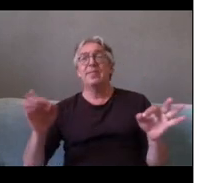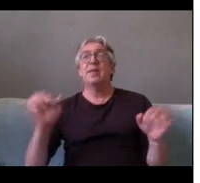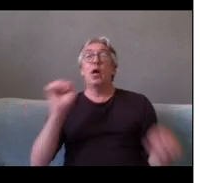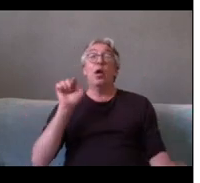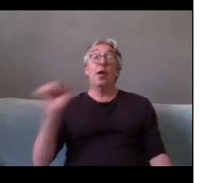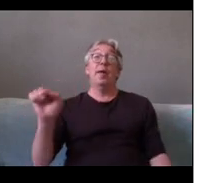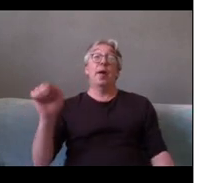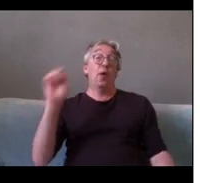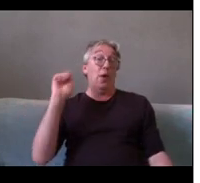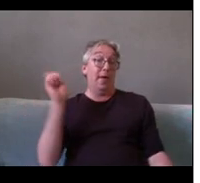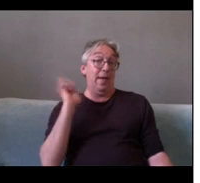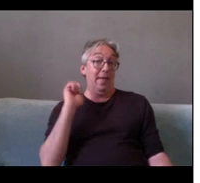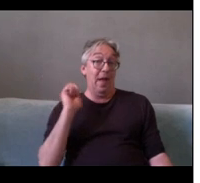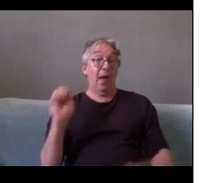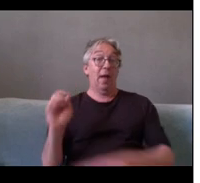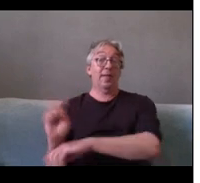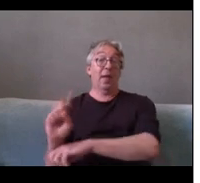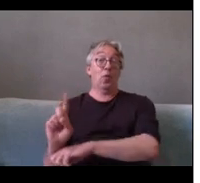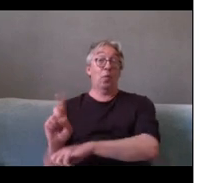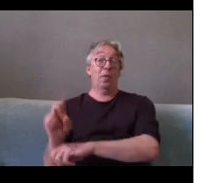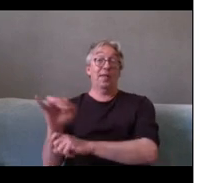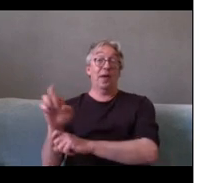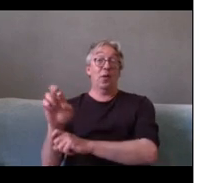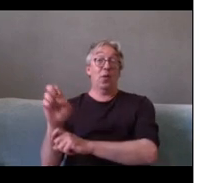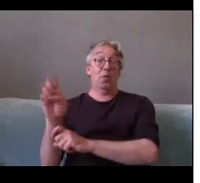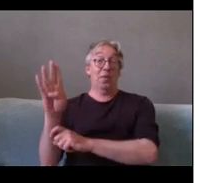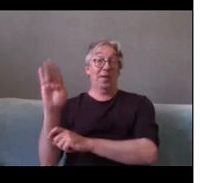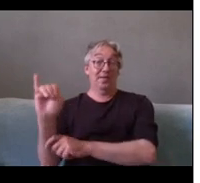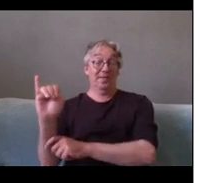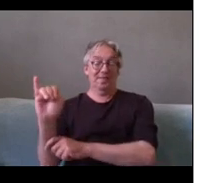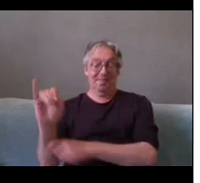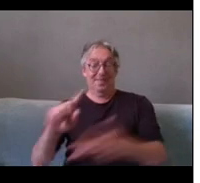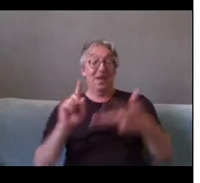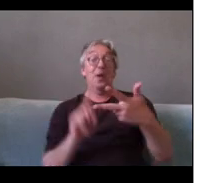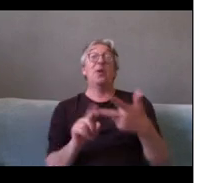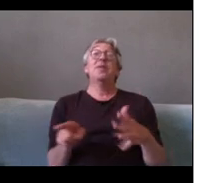And also in Nairobi we've got Anderson Gitonga, who is CEO